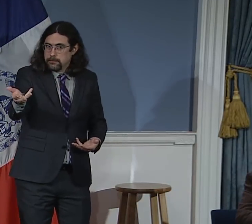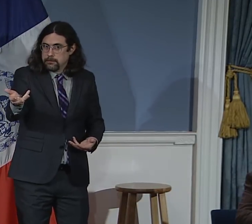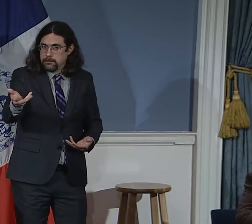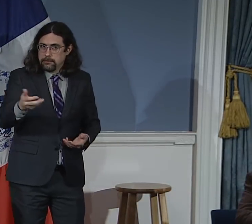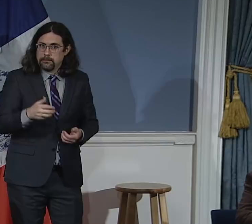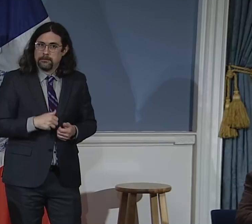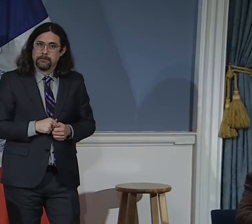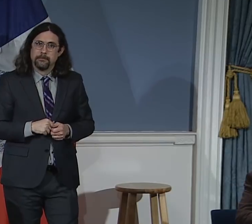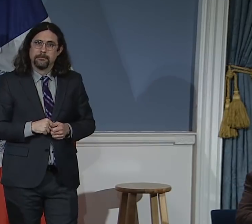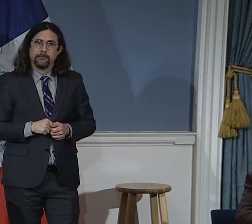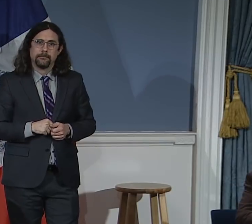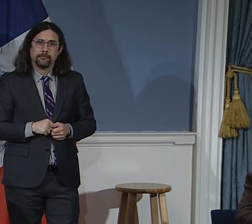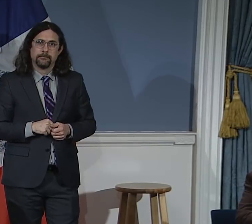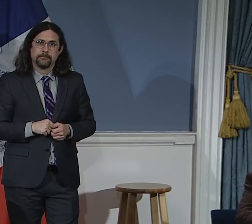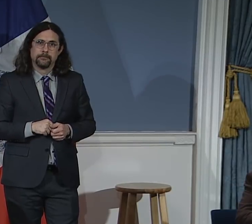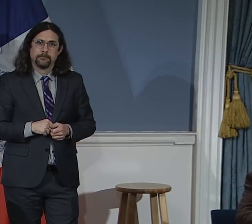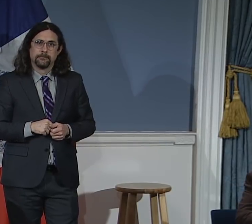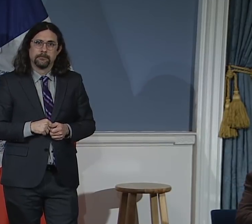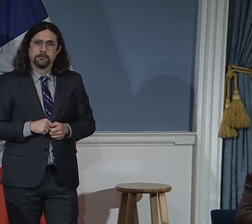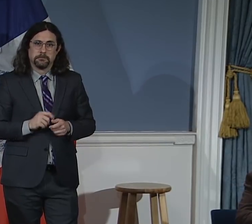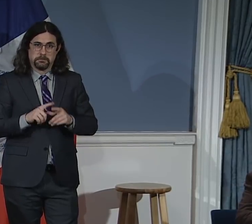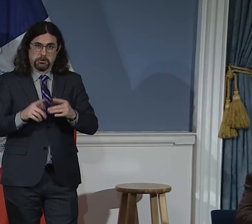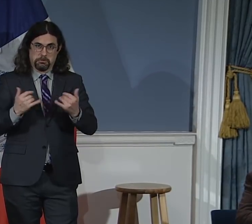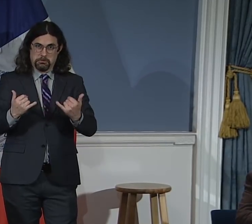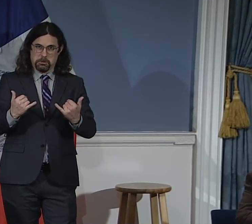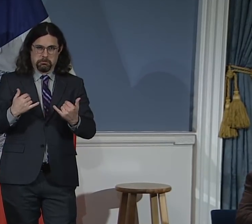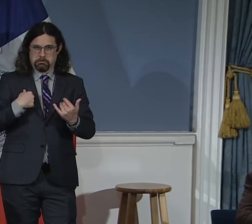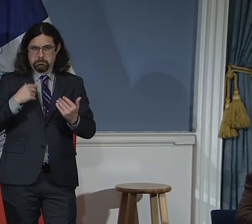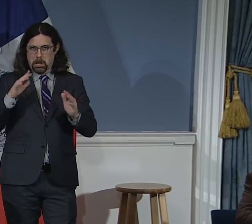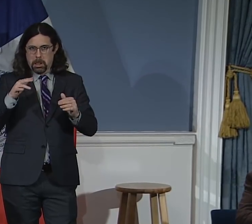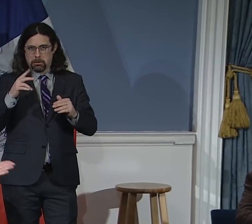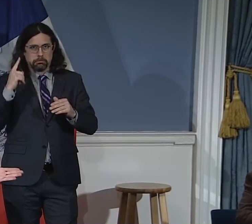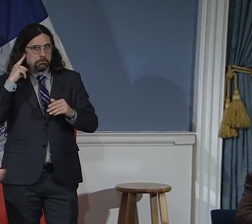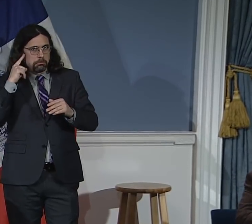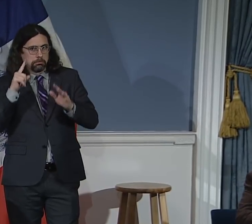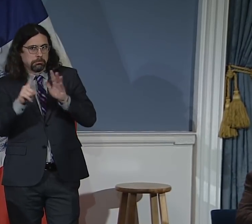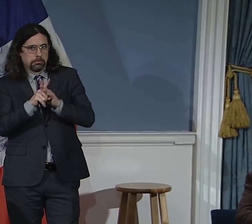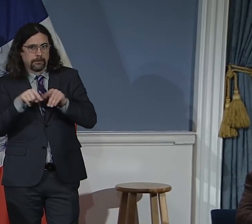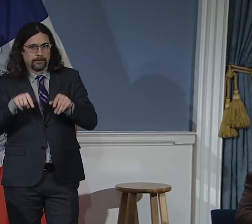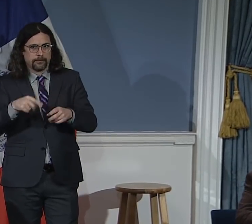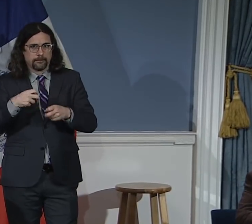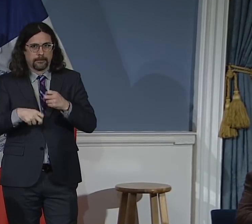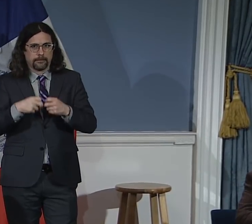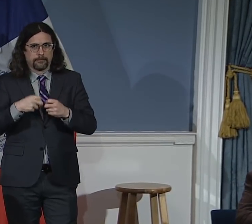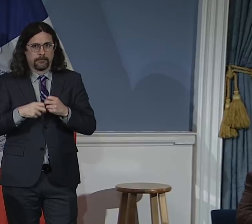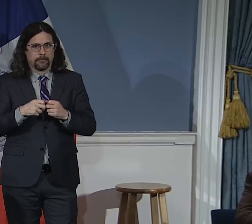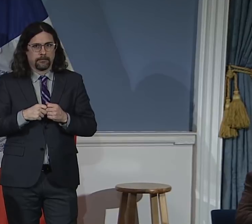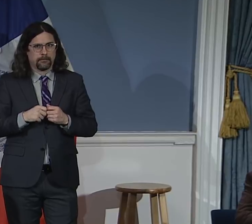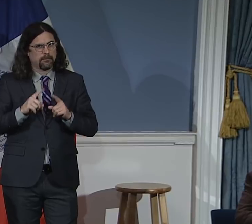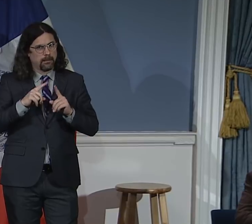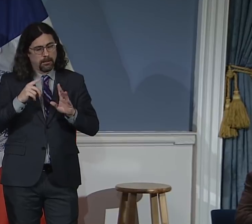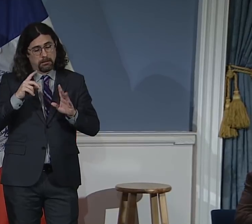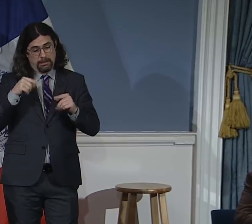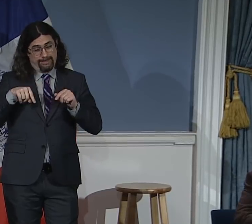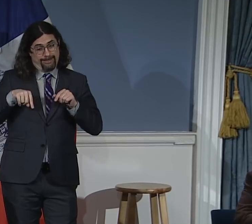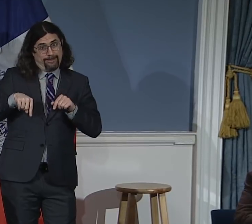GET THEM WHERE THE YNEED TO GO, UTB I AM NOT SEEING THIS AS A MAJOR PBROL AEMT THIS POINT. I AM VERY CONCERNED GOIN G